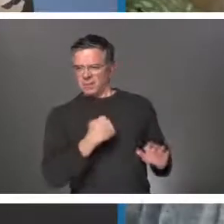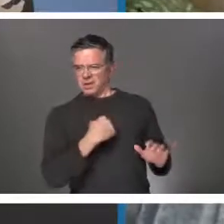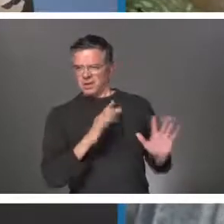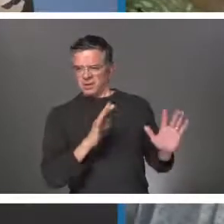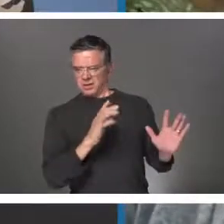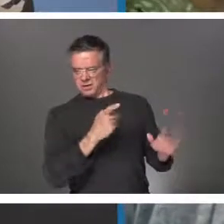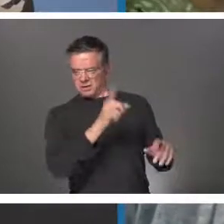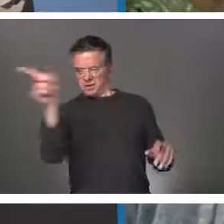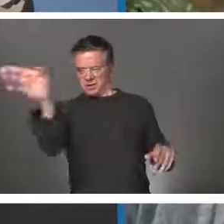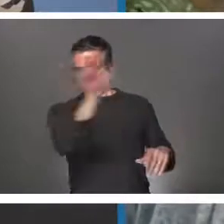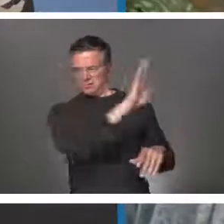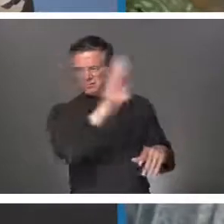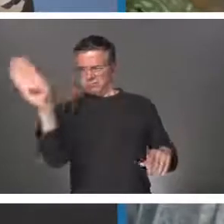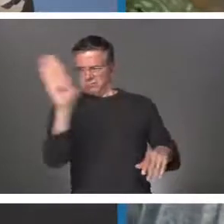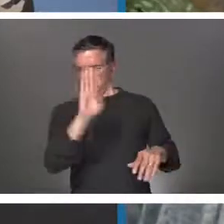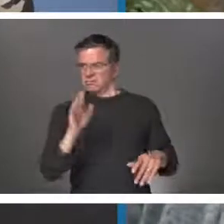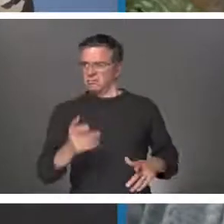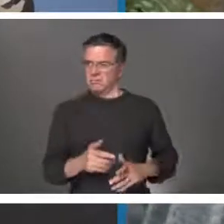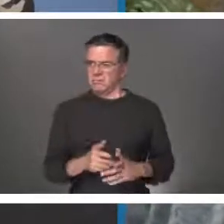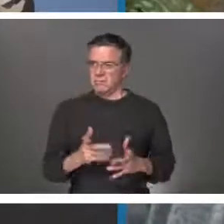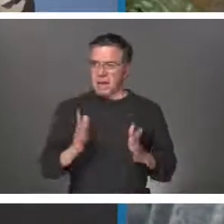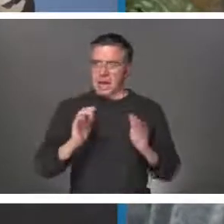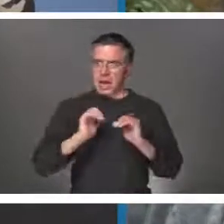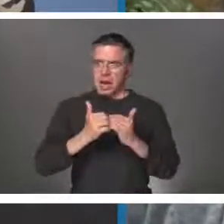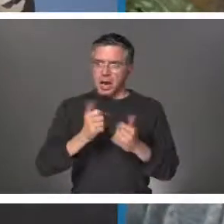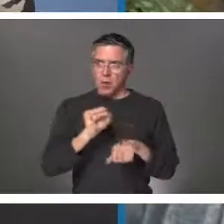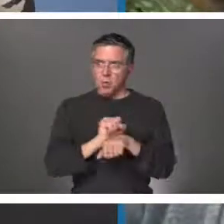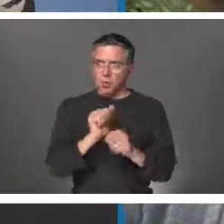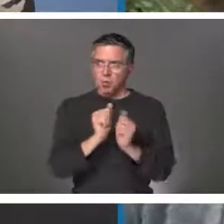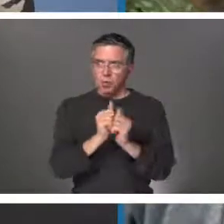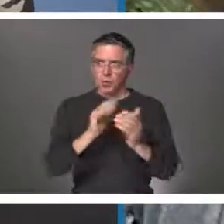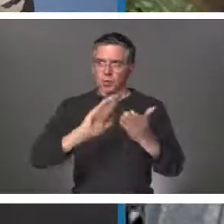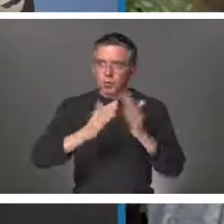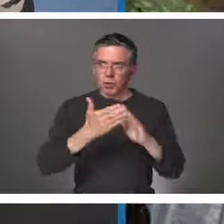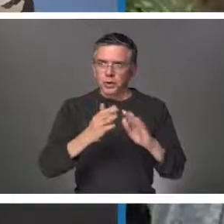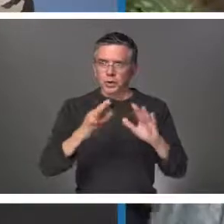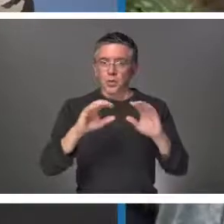work with community organizations, and perhaps use some different approaches with them.